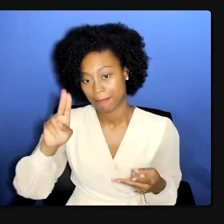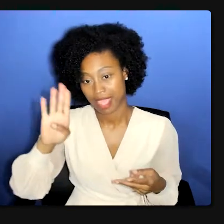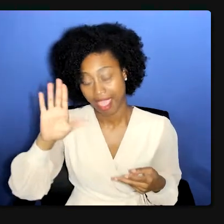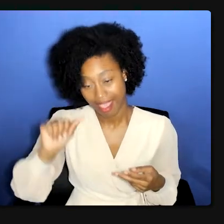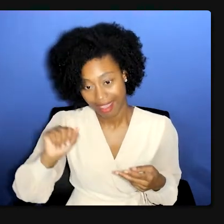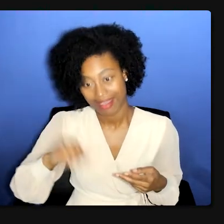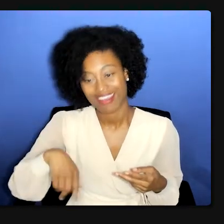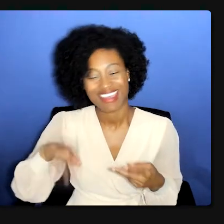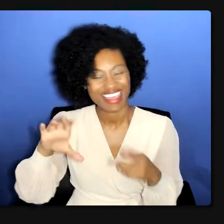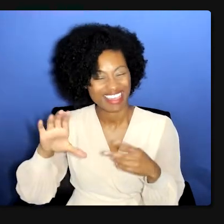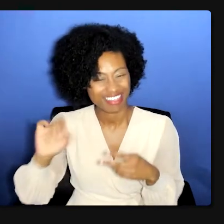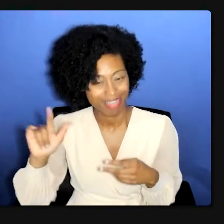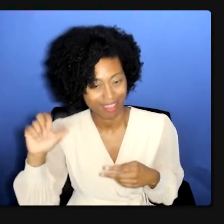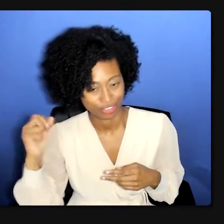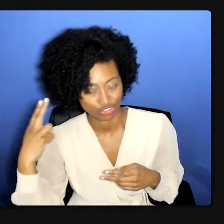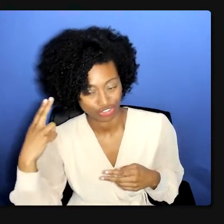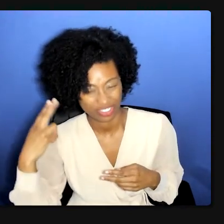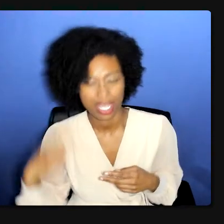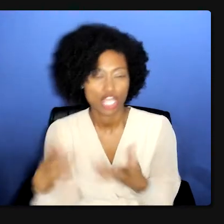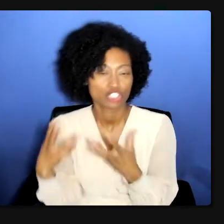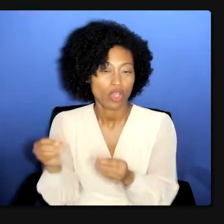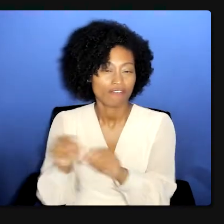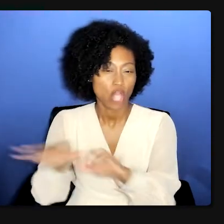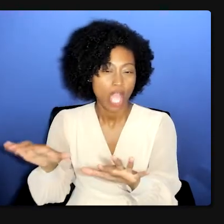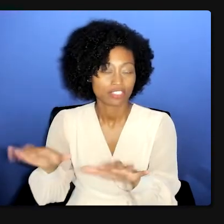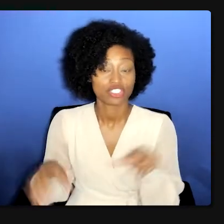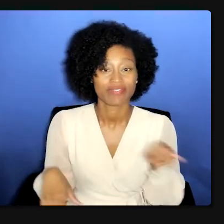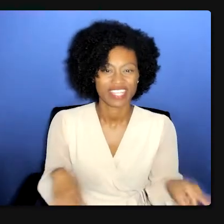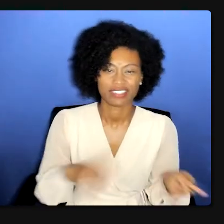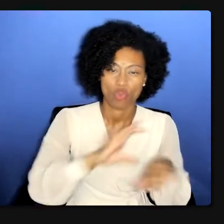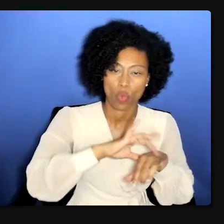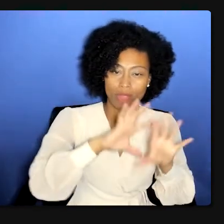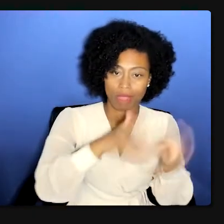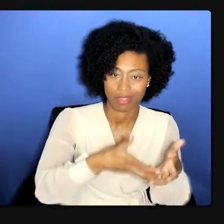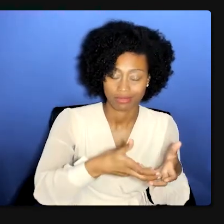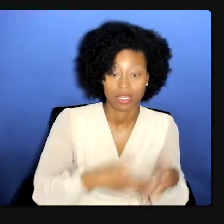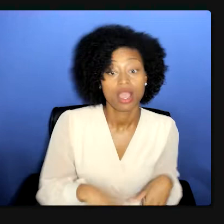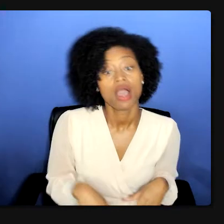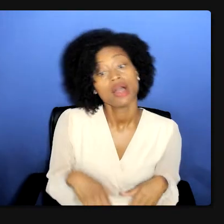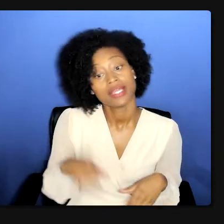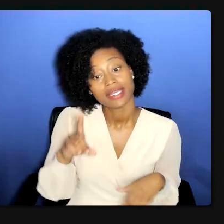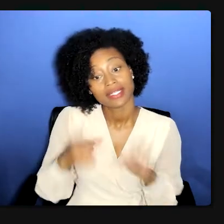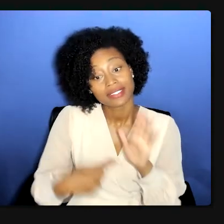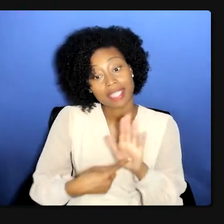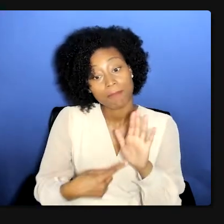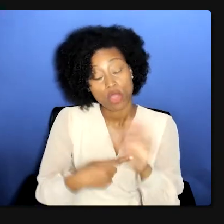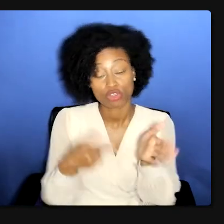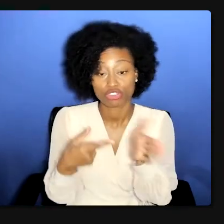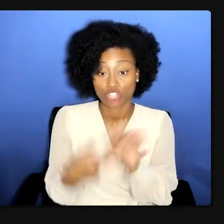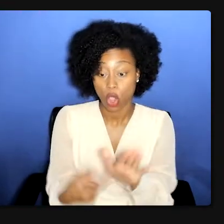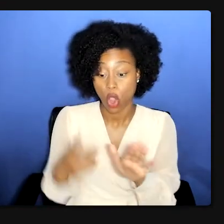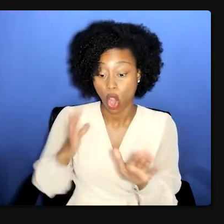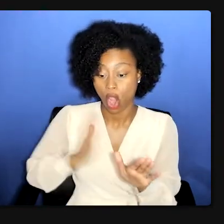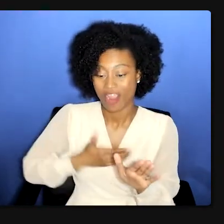and NBA Clash, which is in soft launch. For the demo here, we're going to be going in a little bit further on an experiment